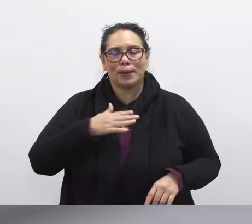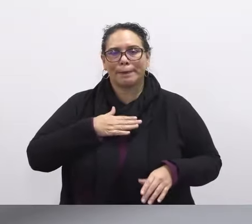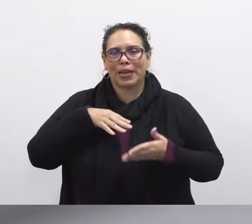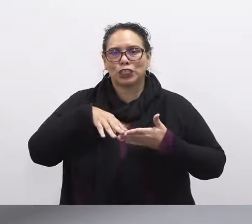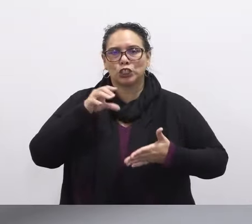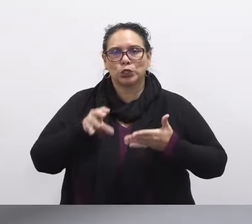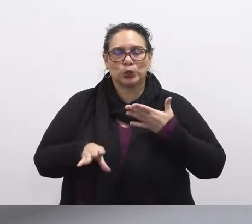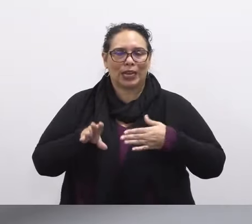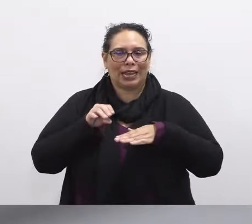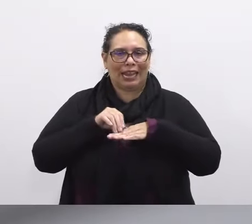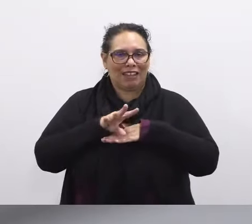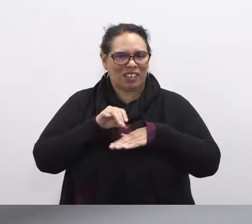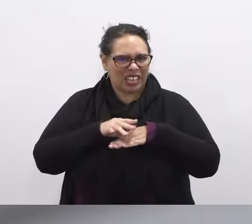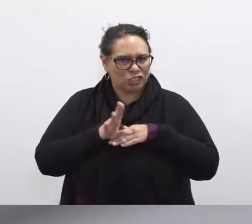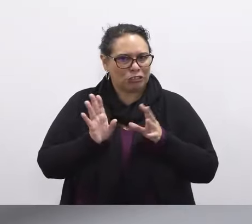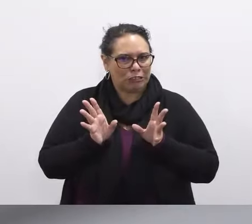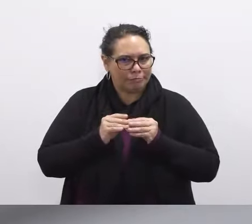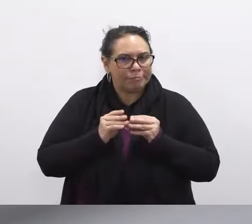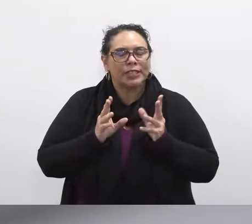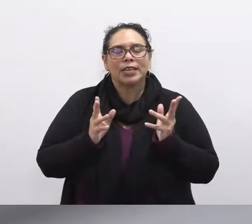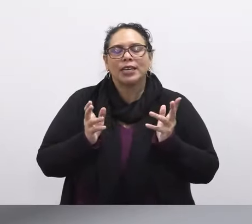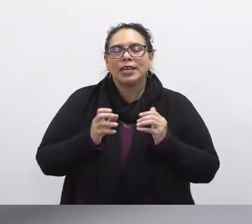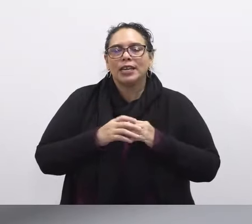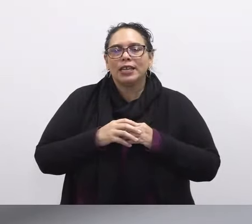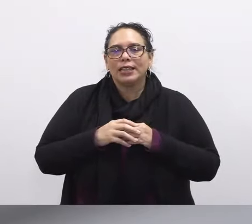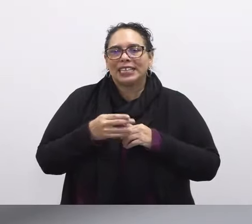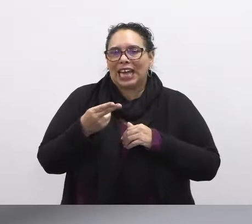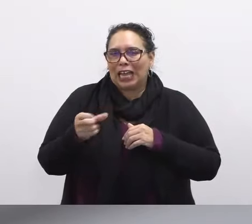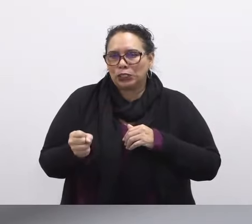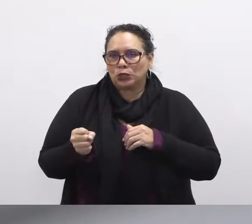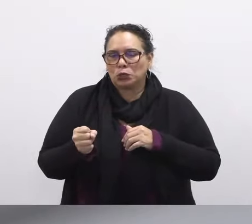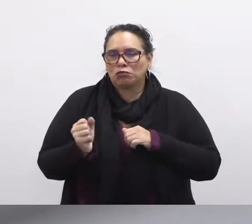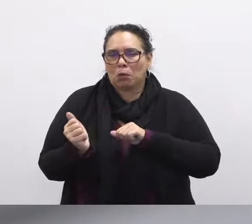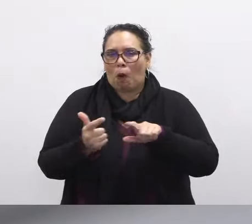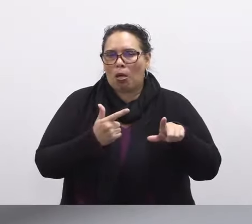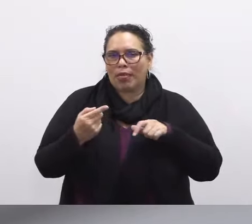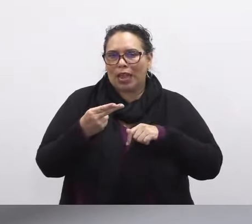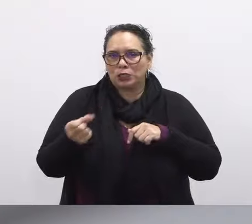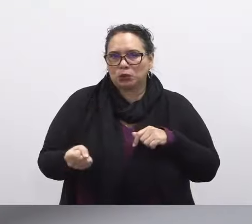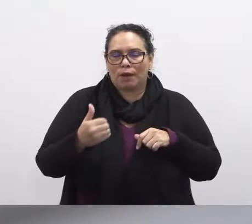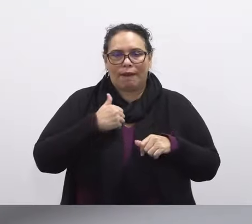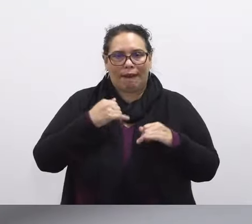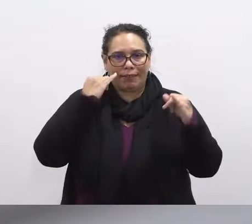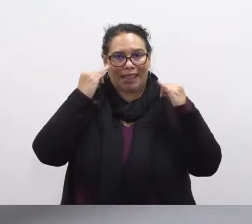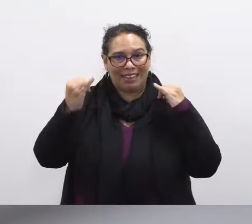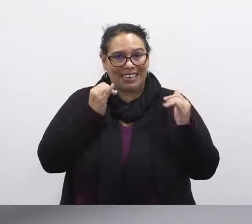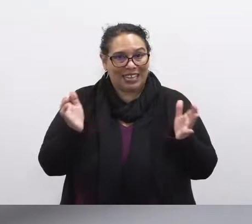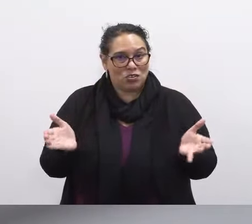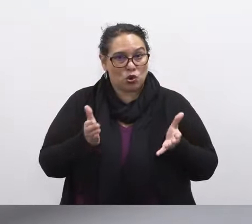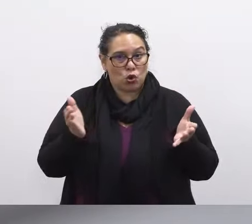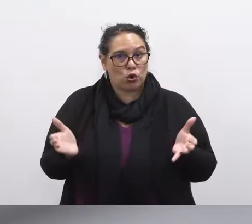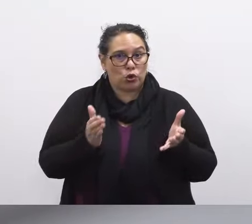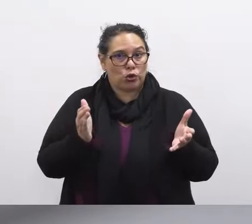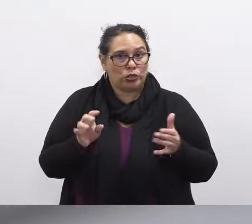which is comprised of high school students from every high school, they had the idea to encourage their fellow students